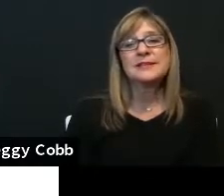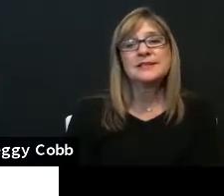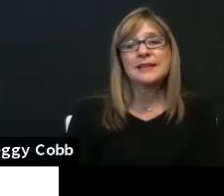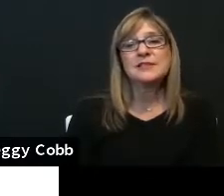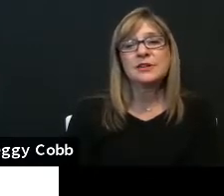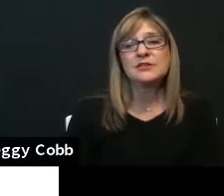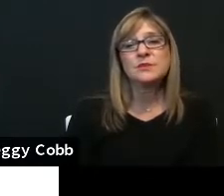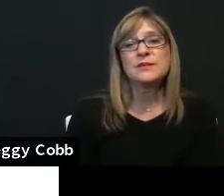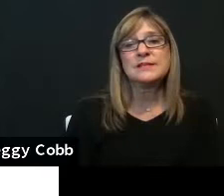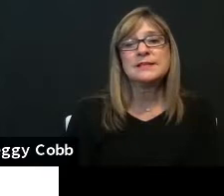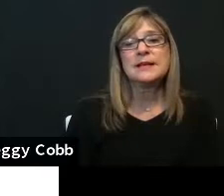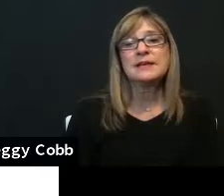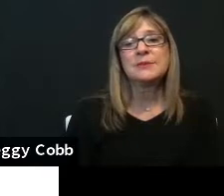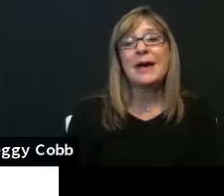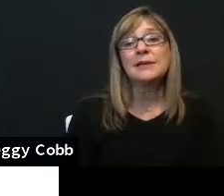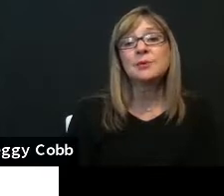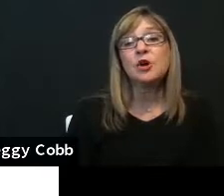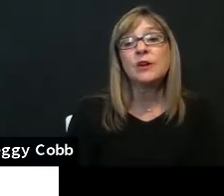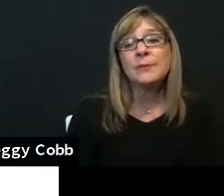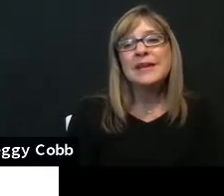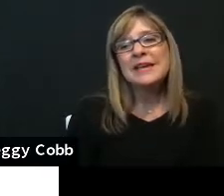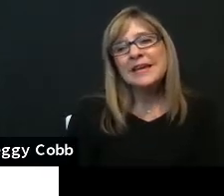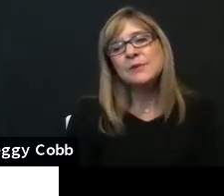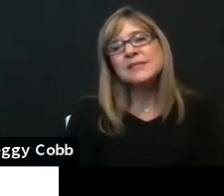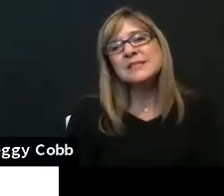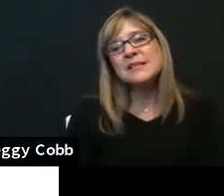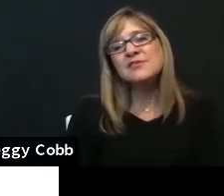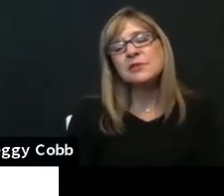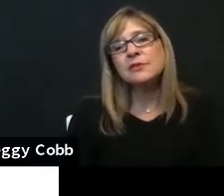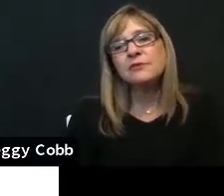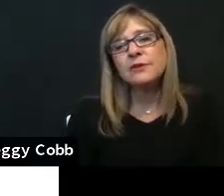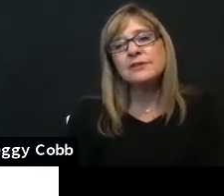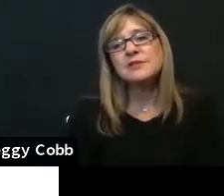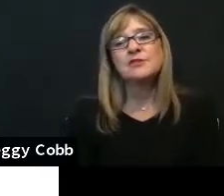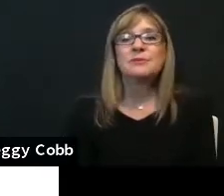in Dallas first and we did kind of a pilot program and it was successful with the tutoring